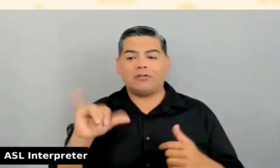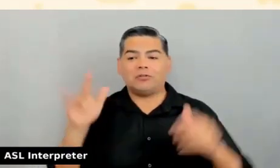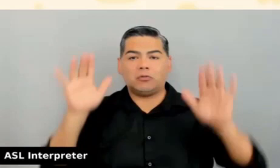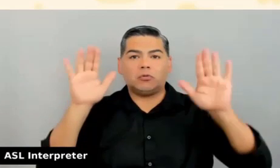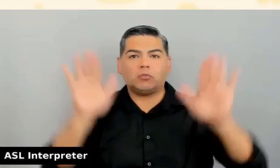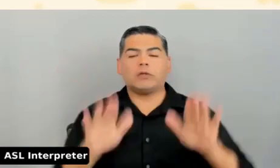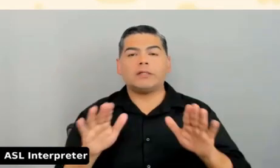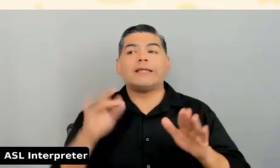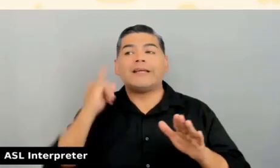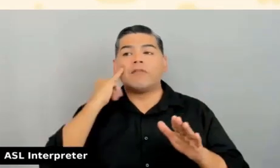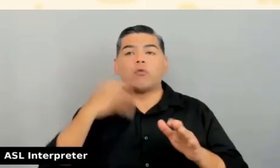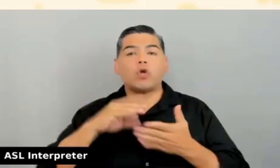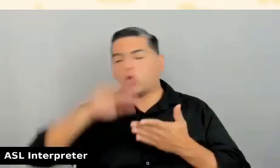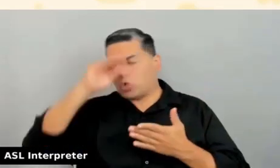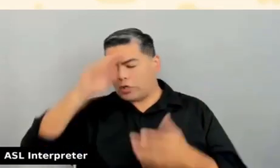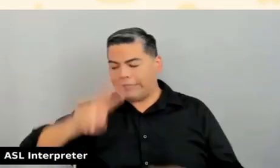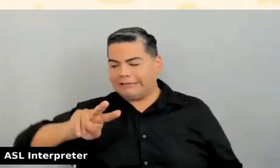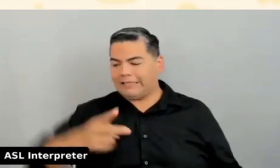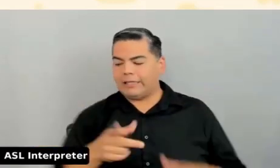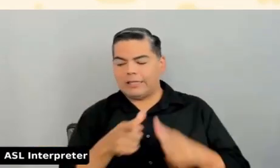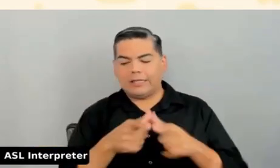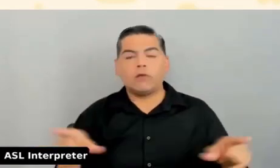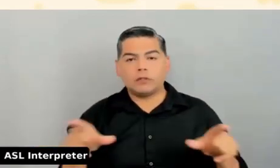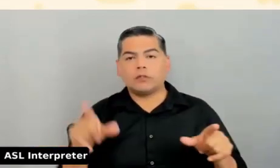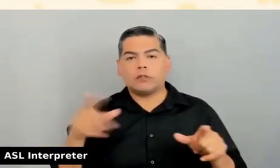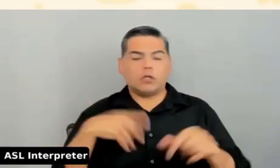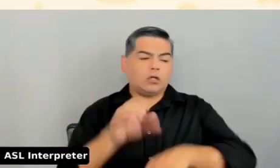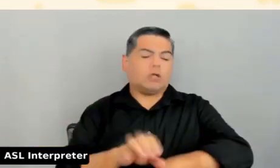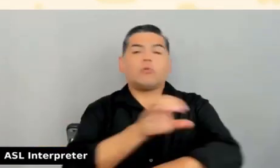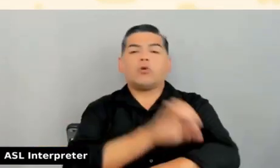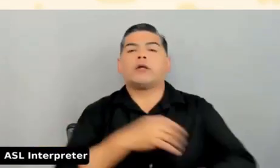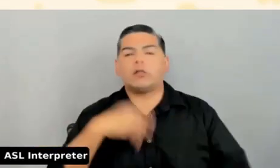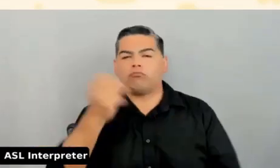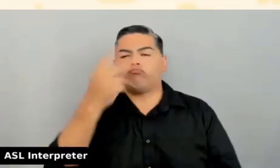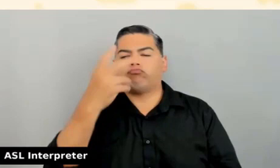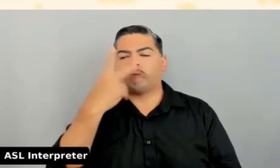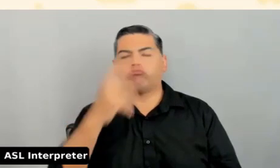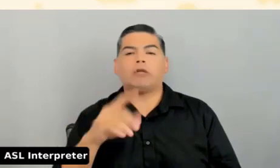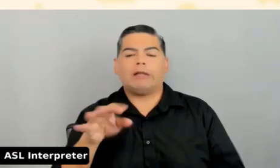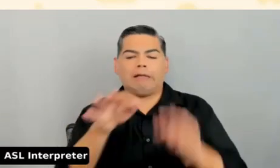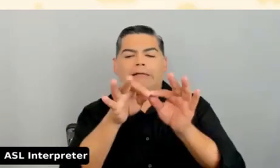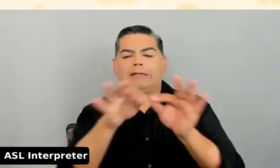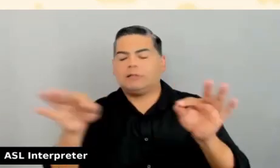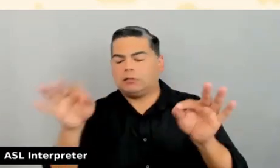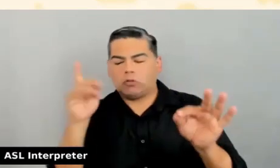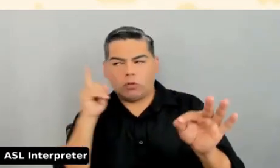to learn a second language. They can have the computer read out the text to them so they hear it